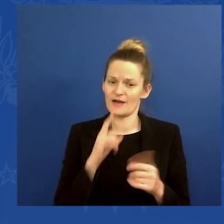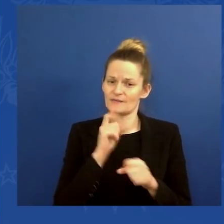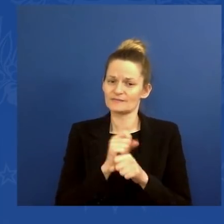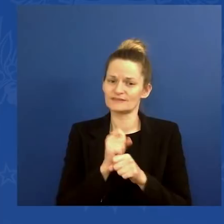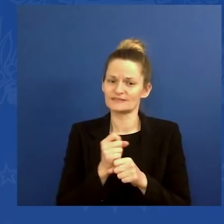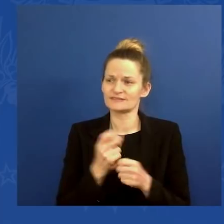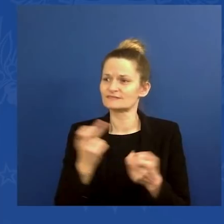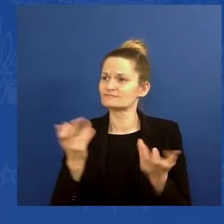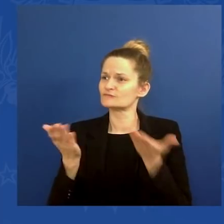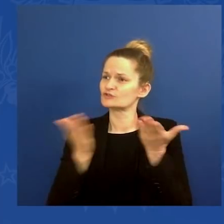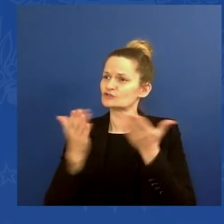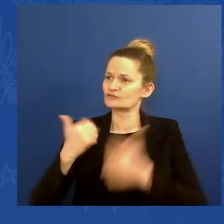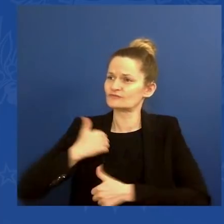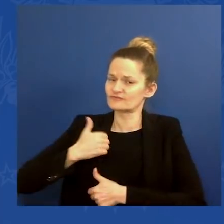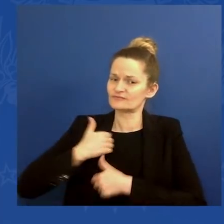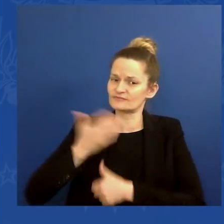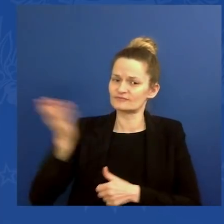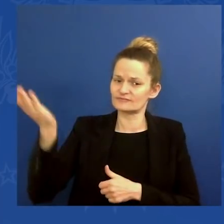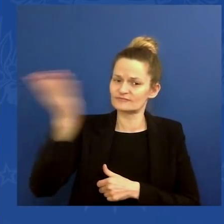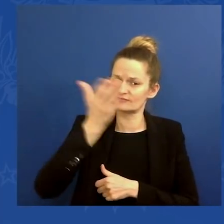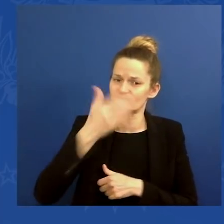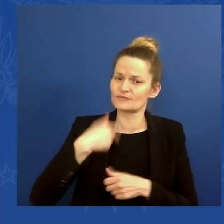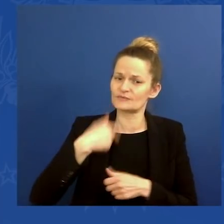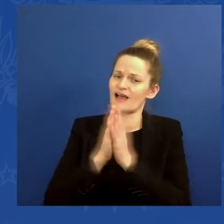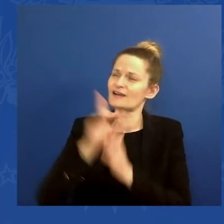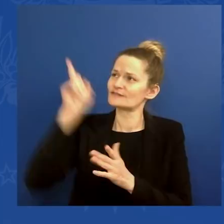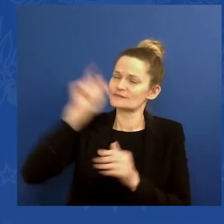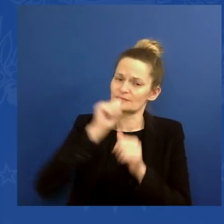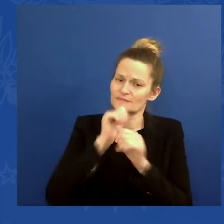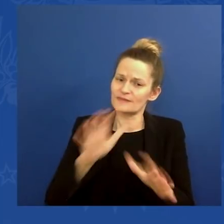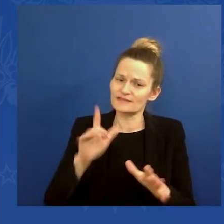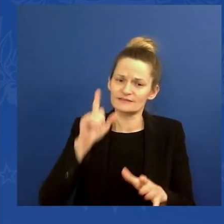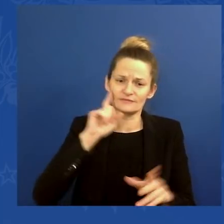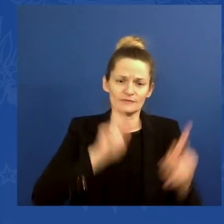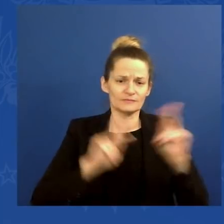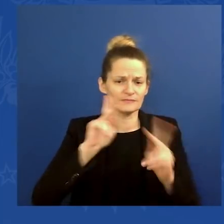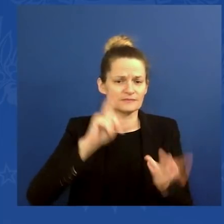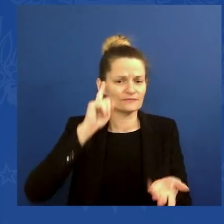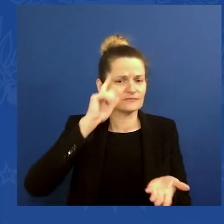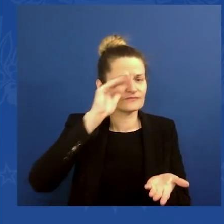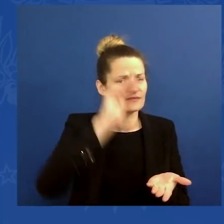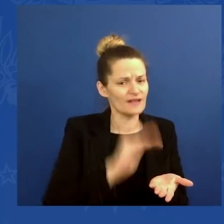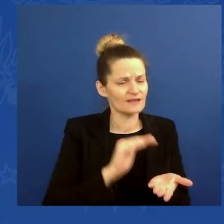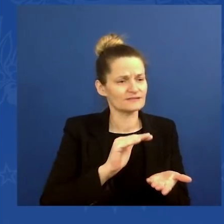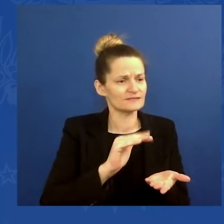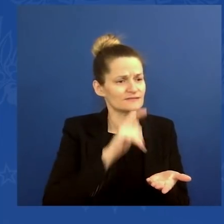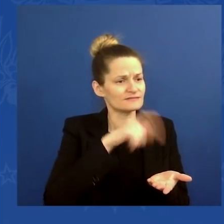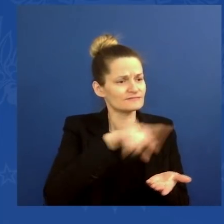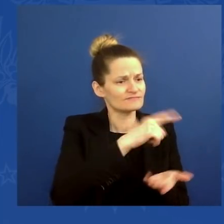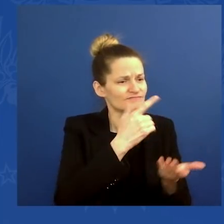We ask your blessing also on those who have less than we do, especially the children of our nations